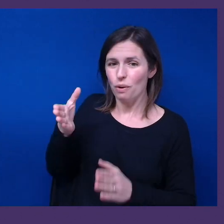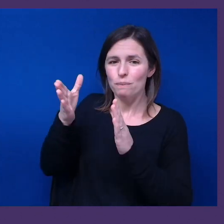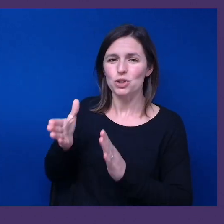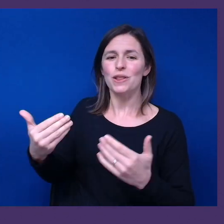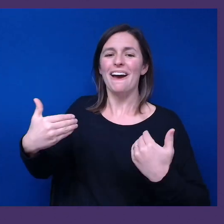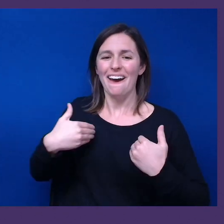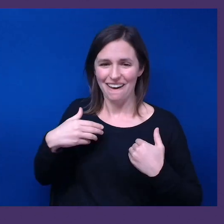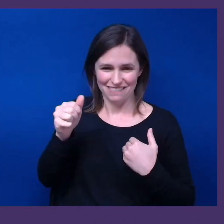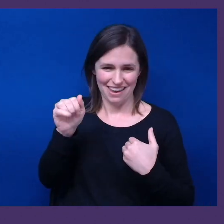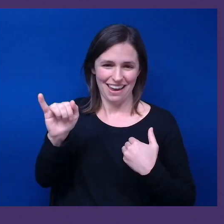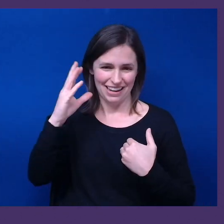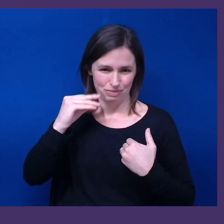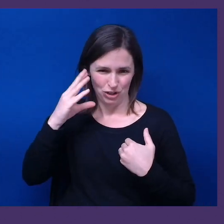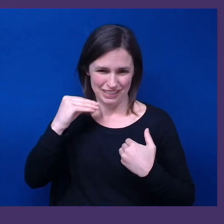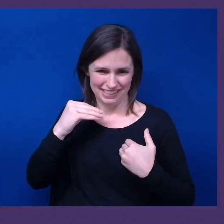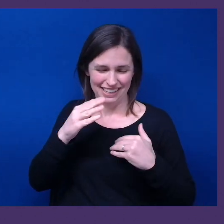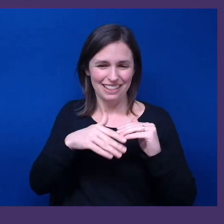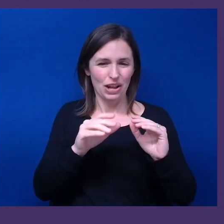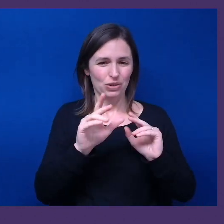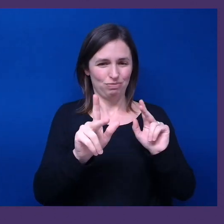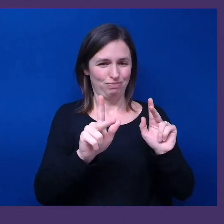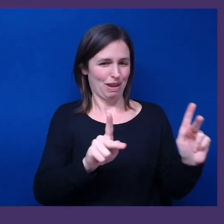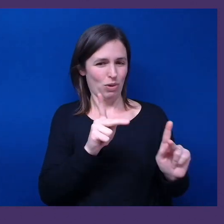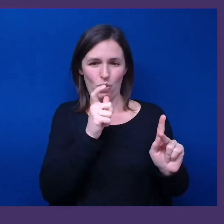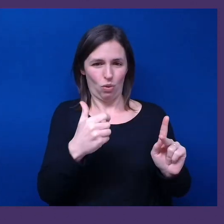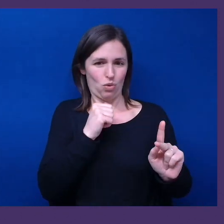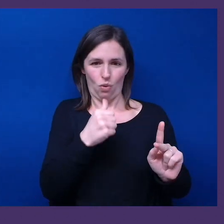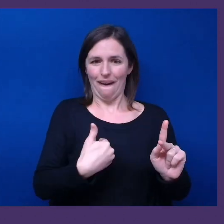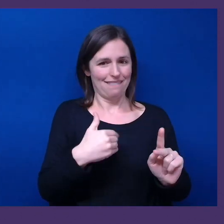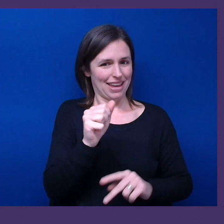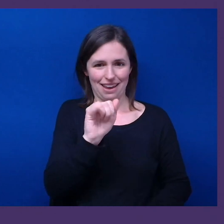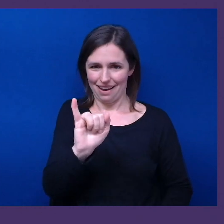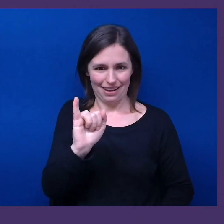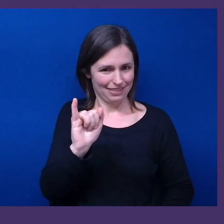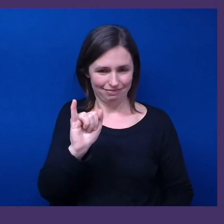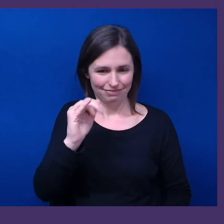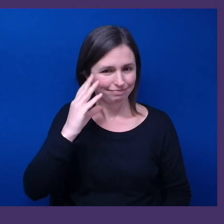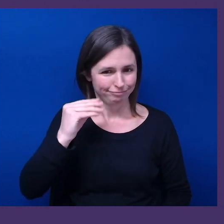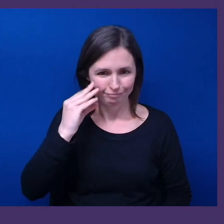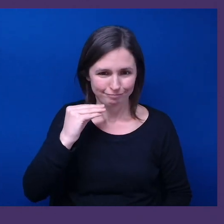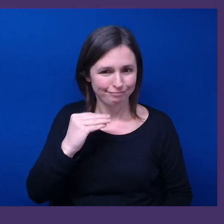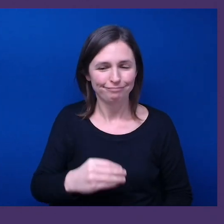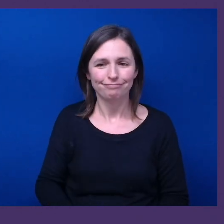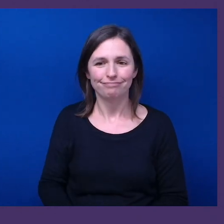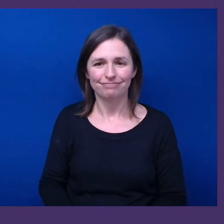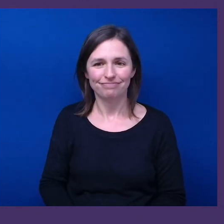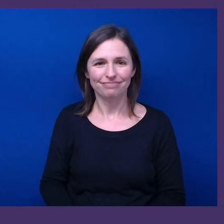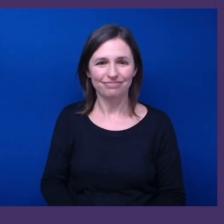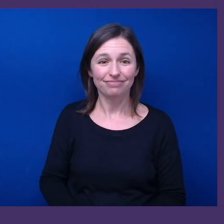AI-related jobs have a 25% wage premium in some markets. The unemployment rate